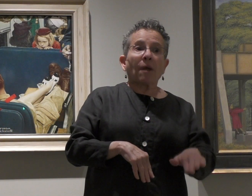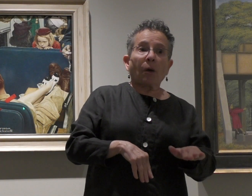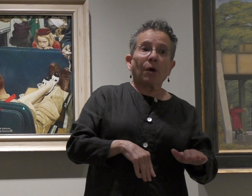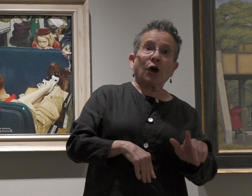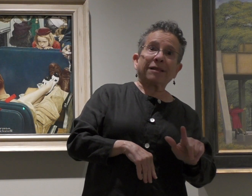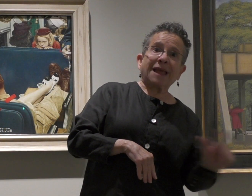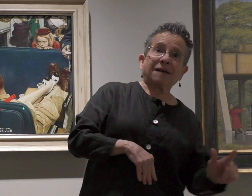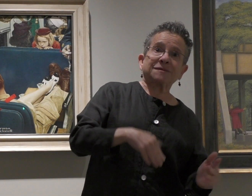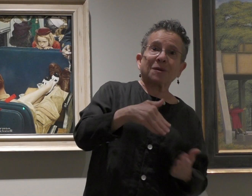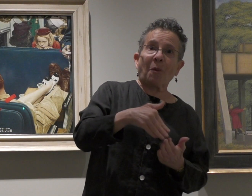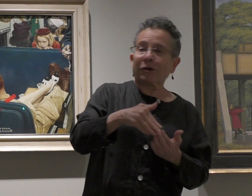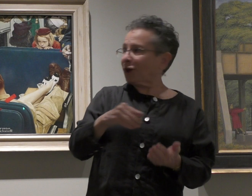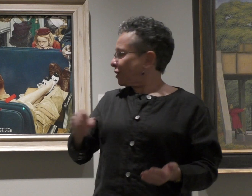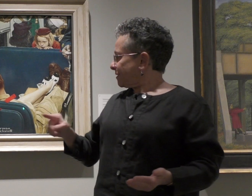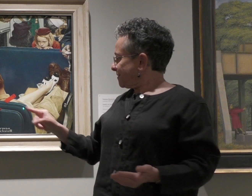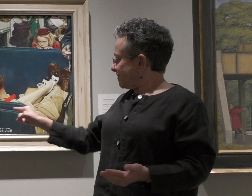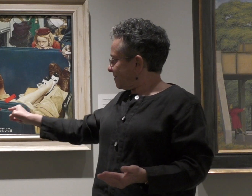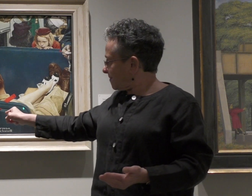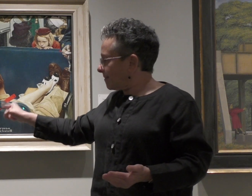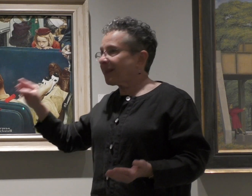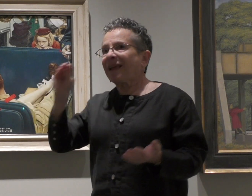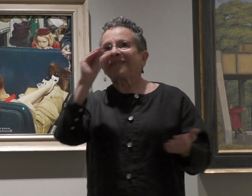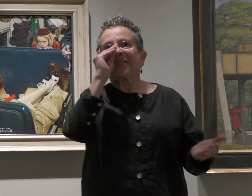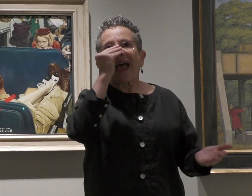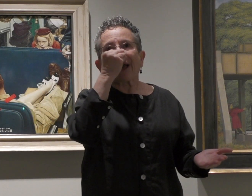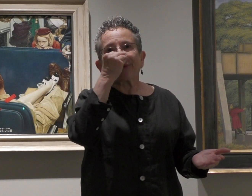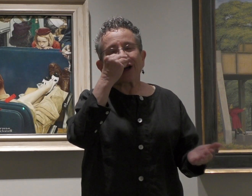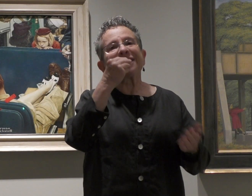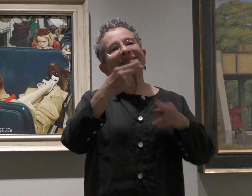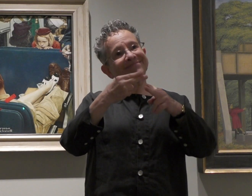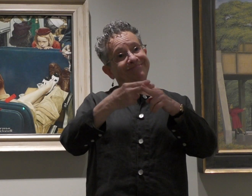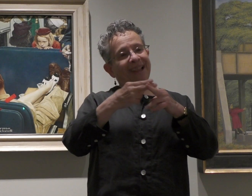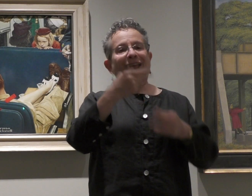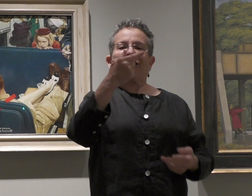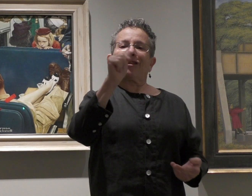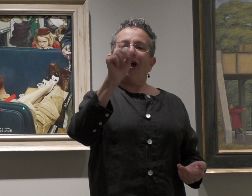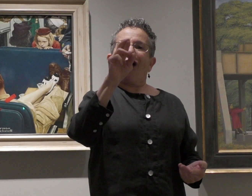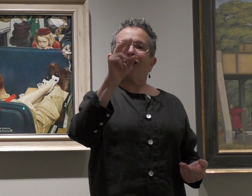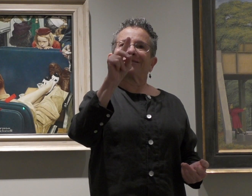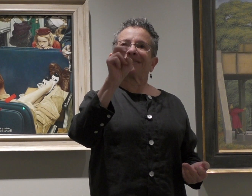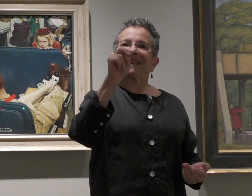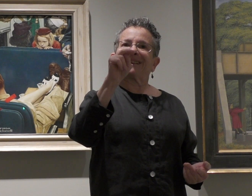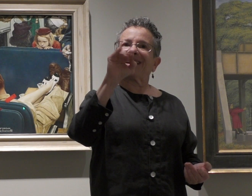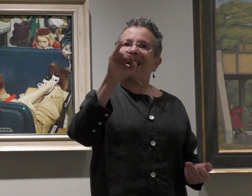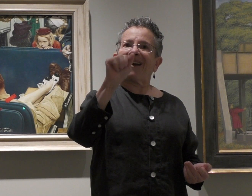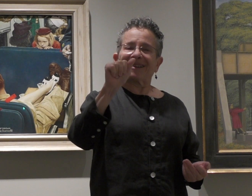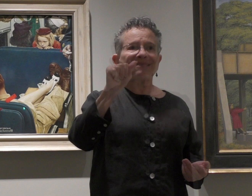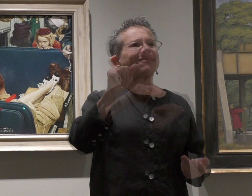In the lower left corner, there is a white flower called a gardenia.